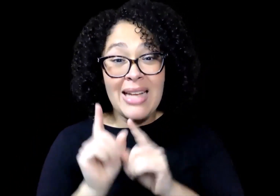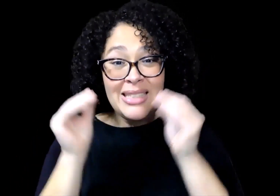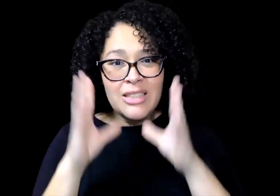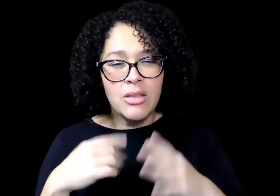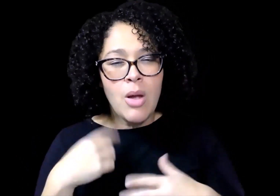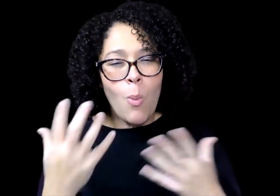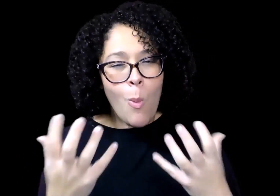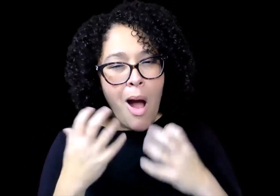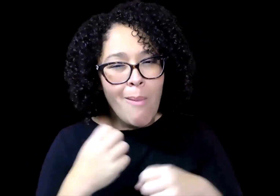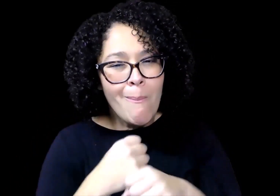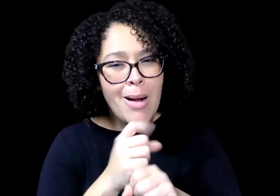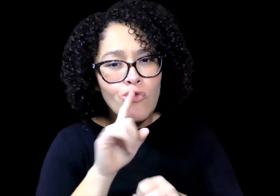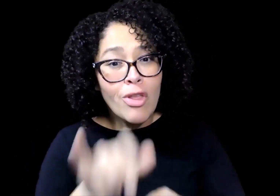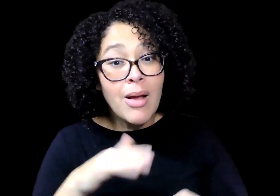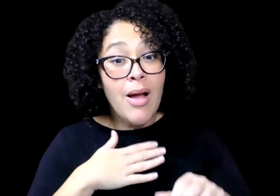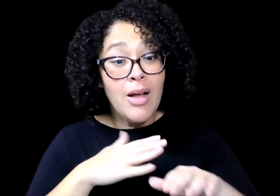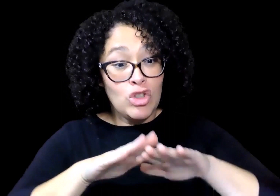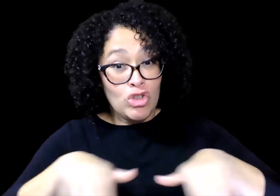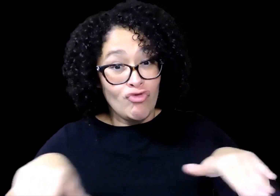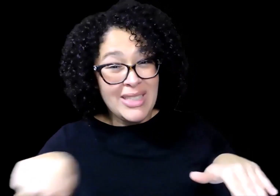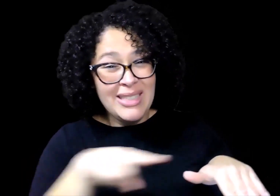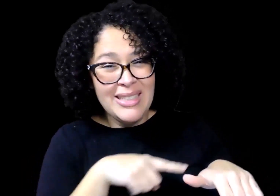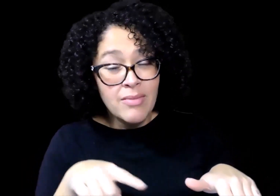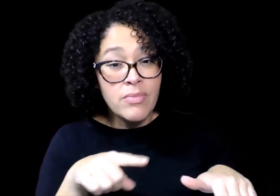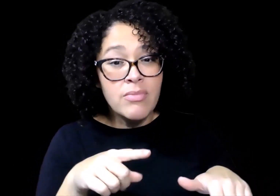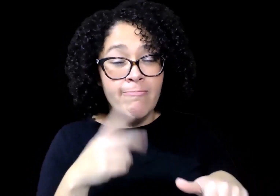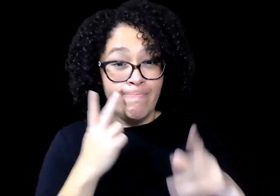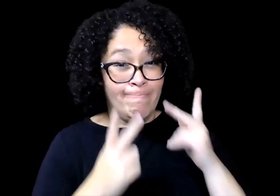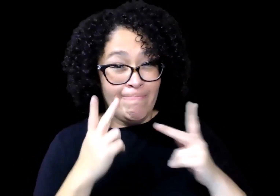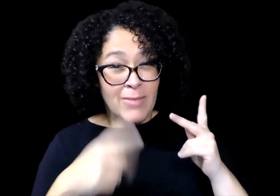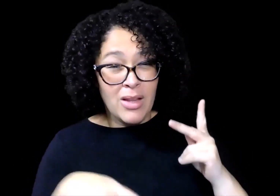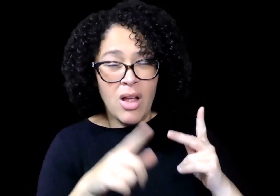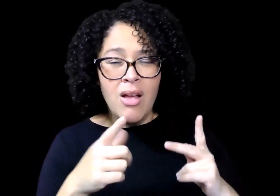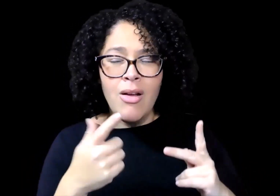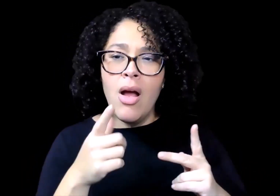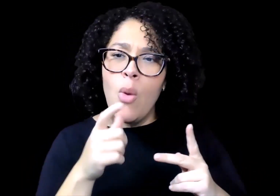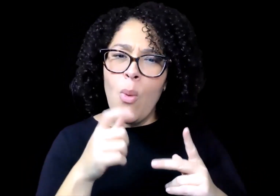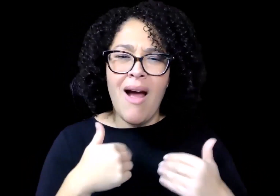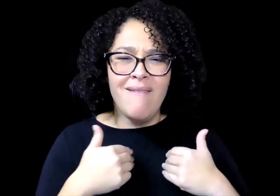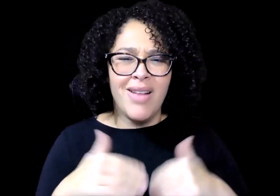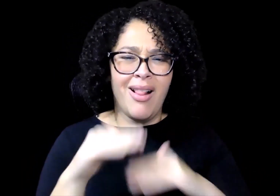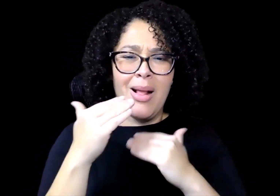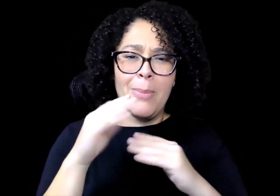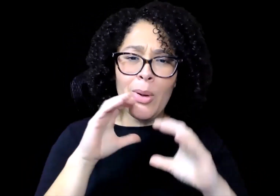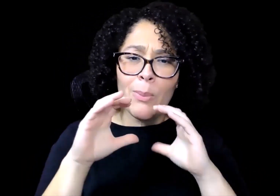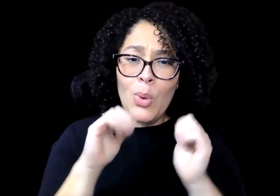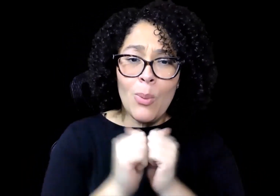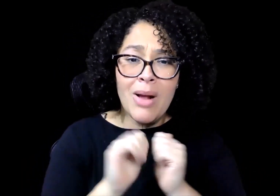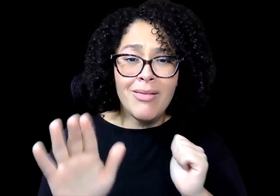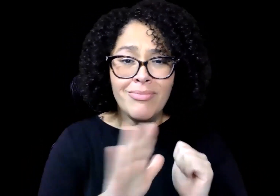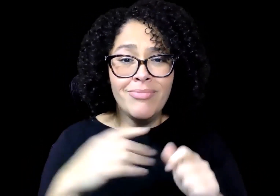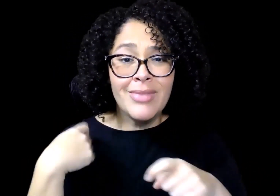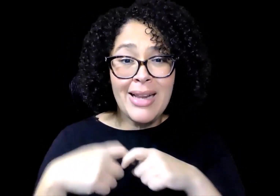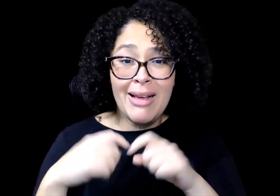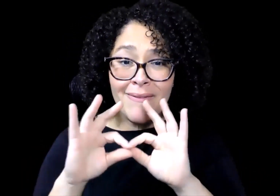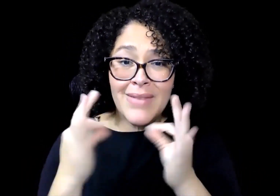especially about being Puerto Rican and I see in the children that I work with now they have such